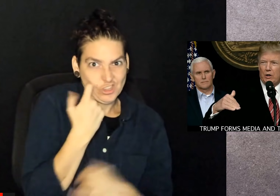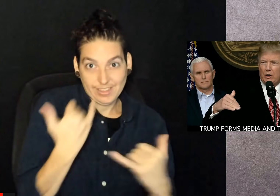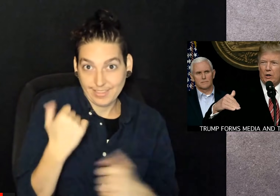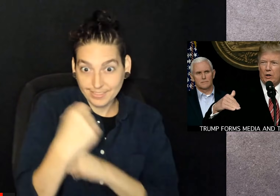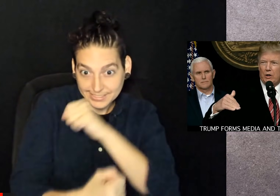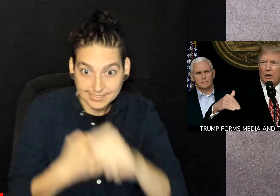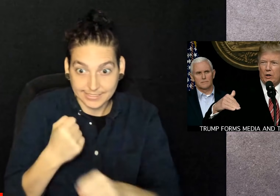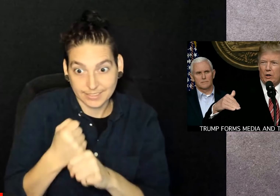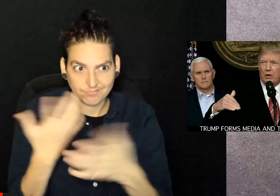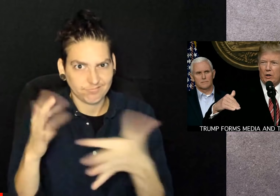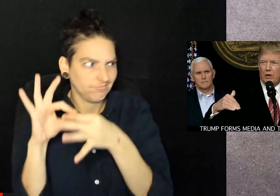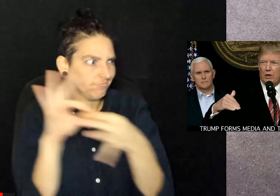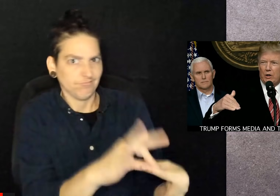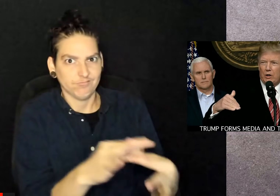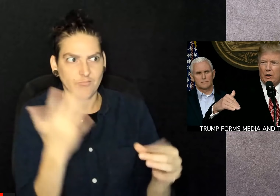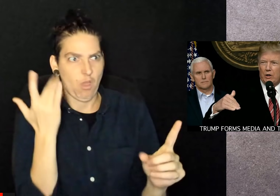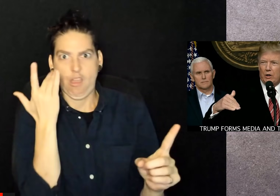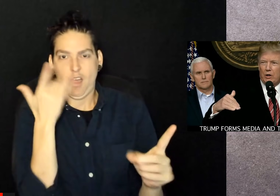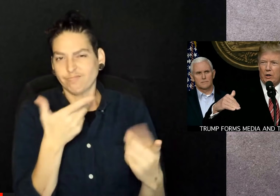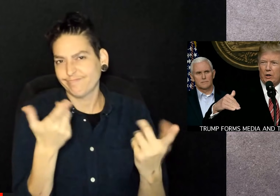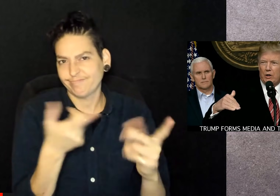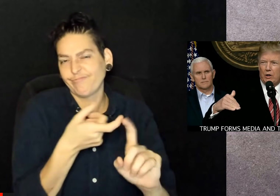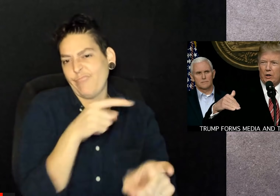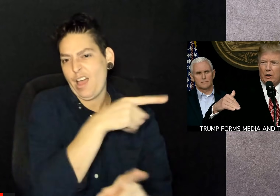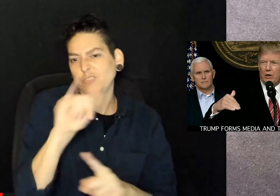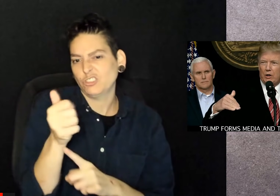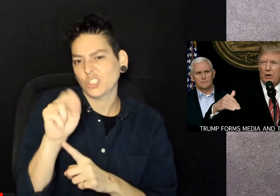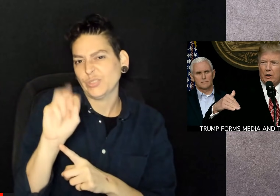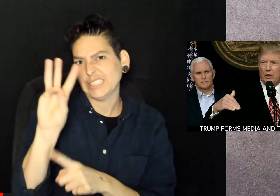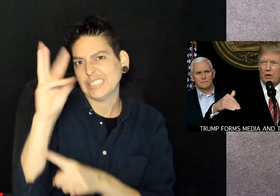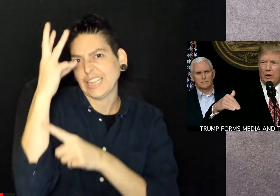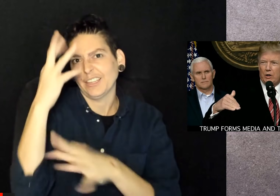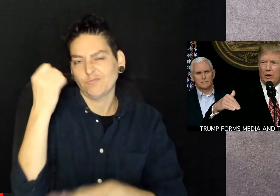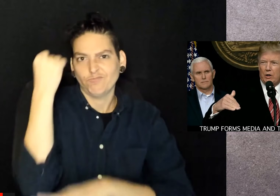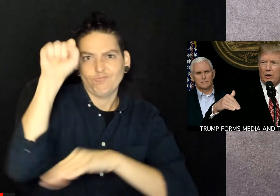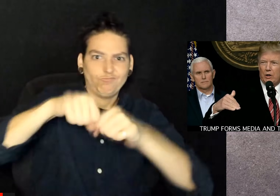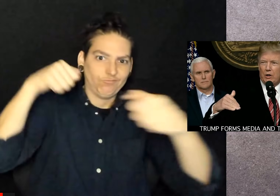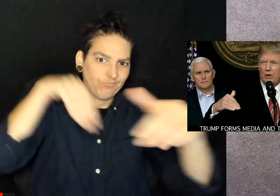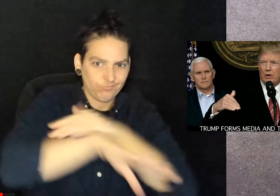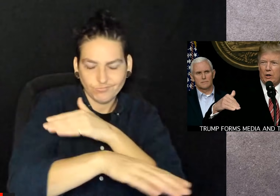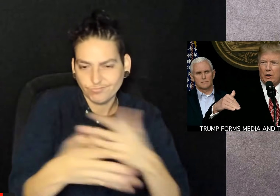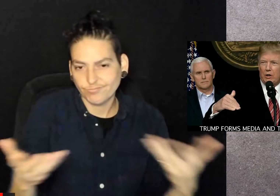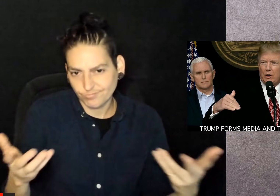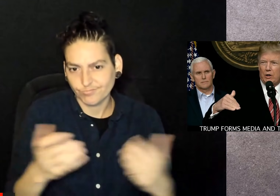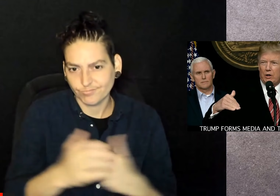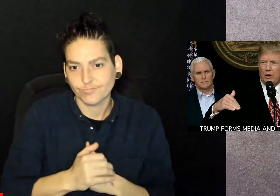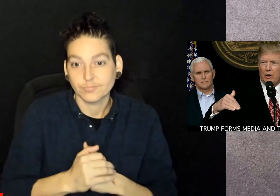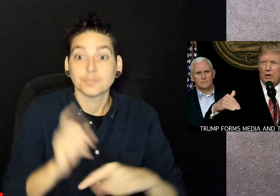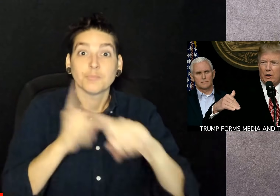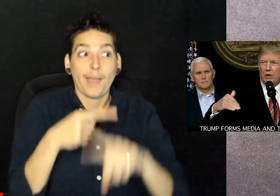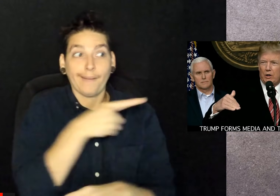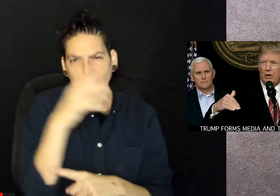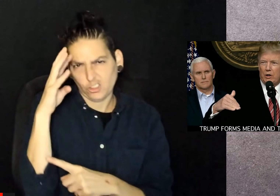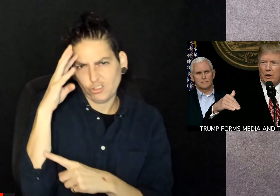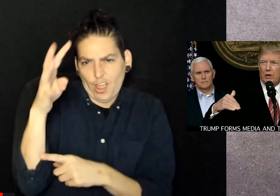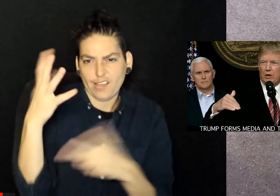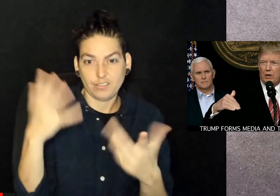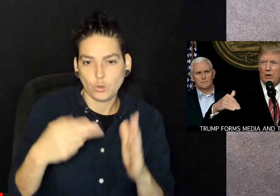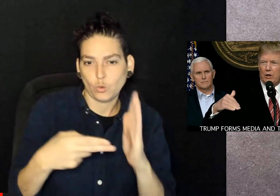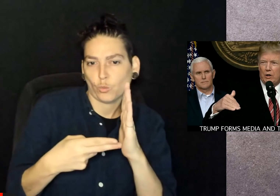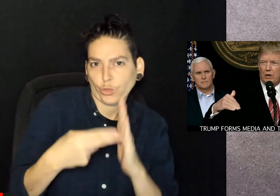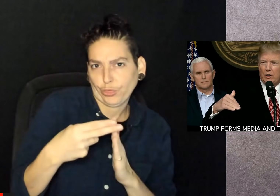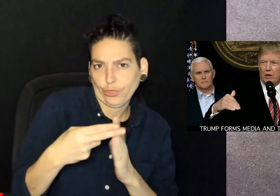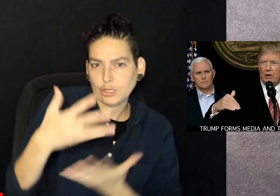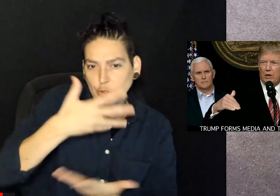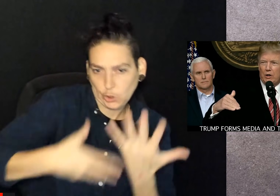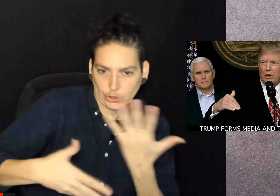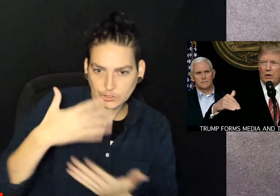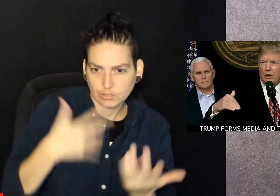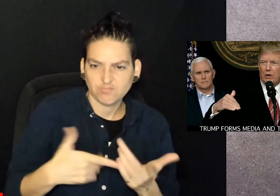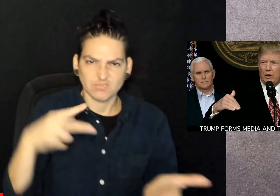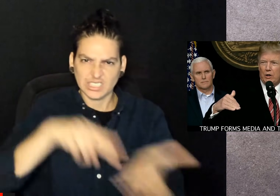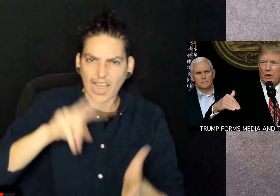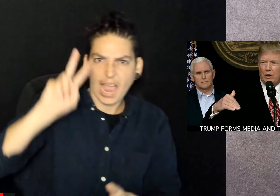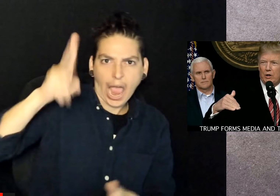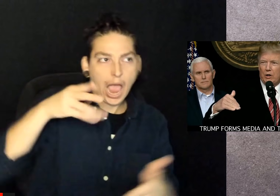earlier this year following the January 6 insurrection he says he created truth social